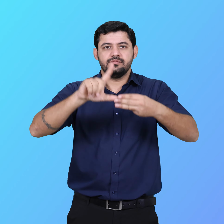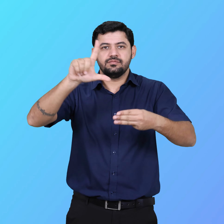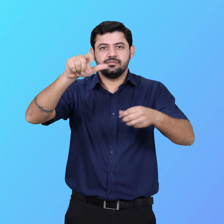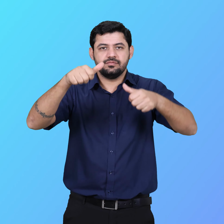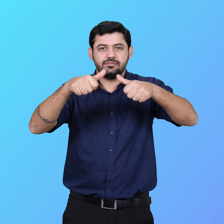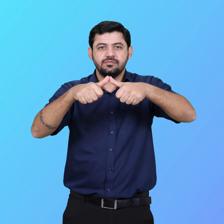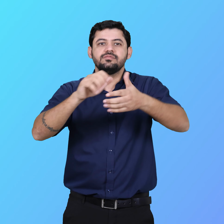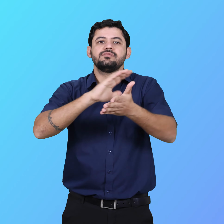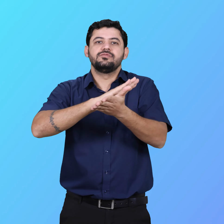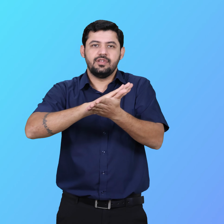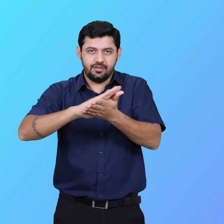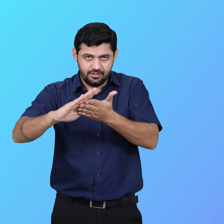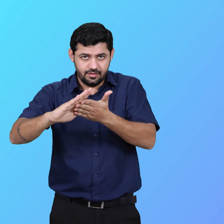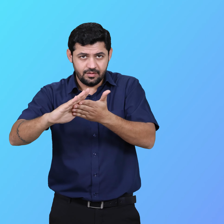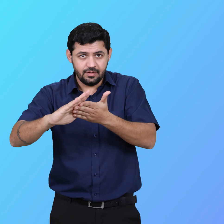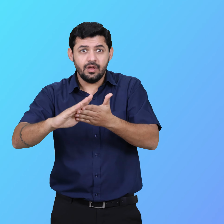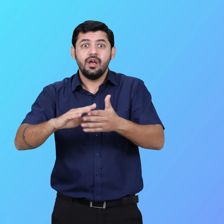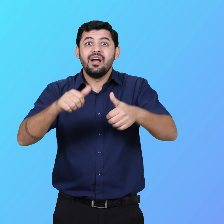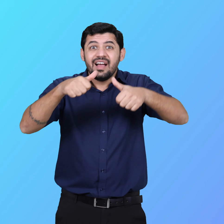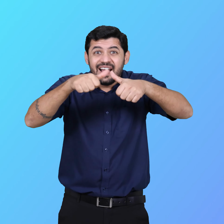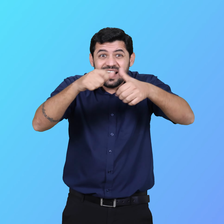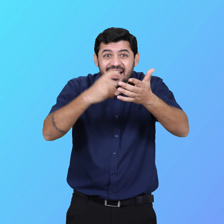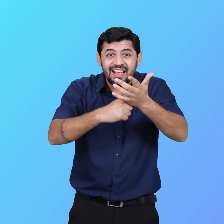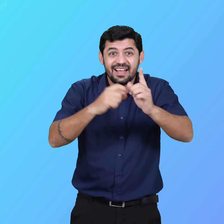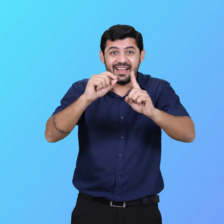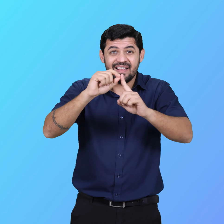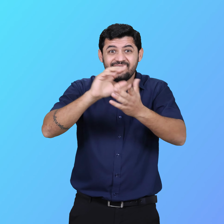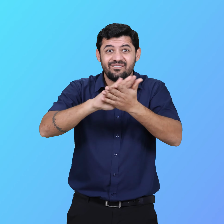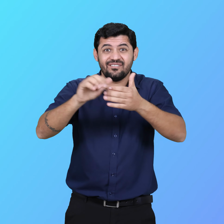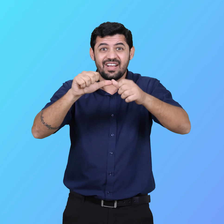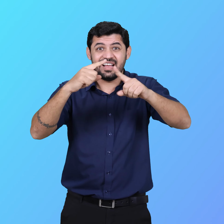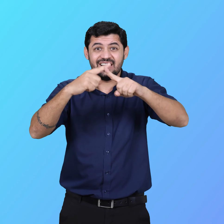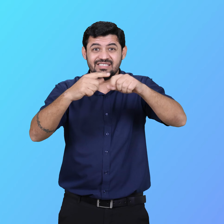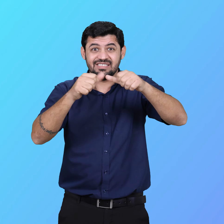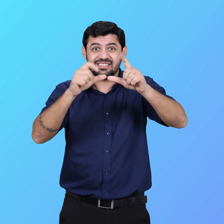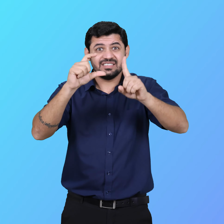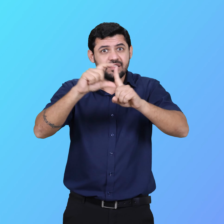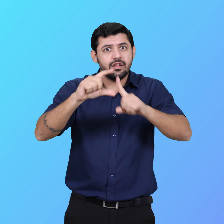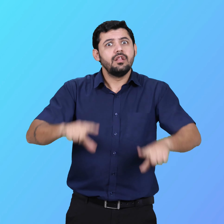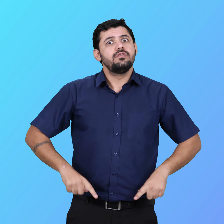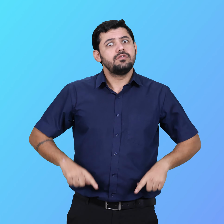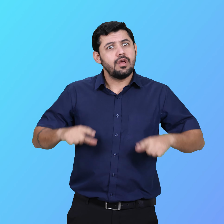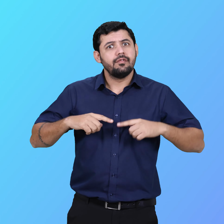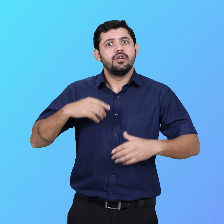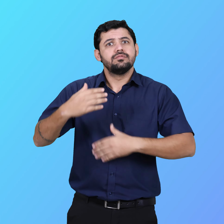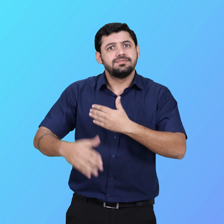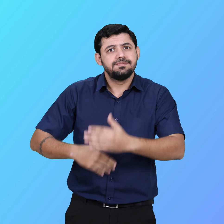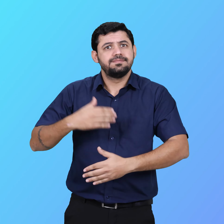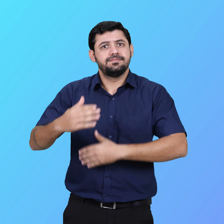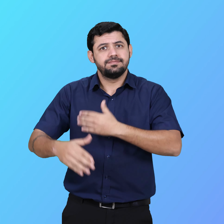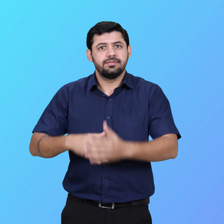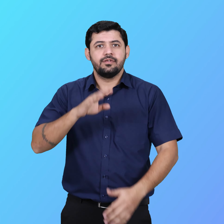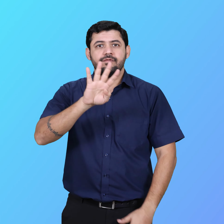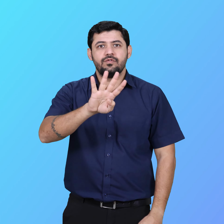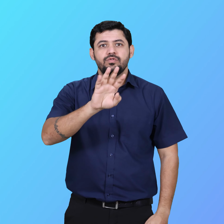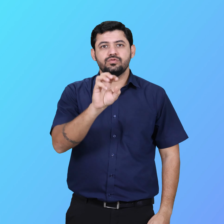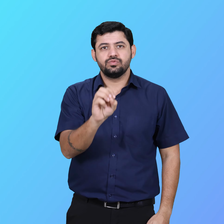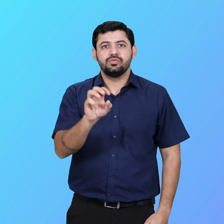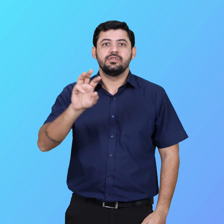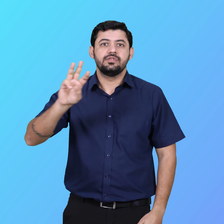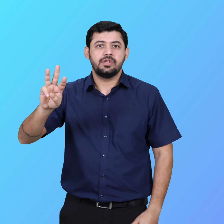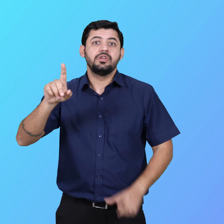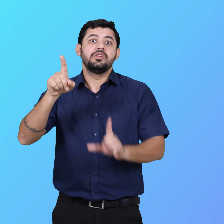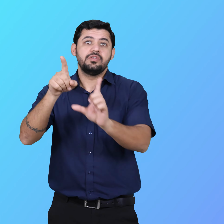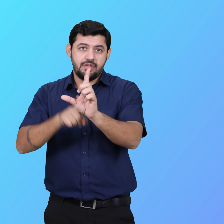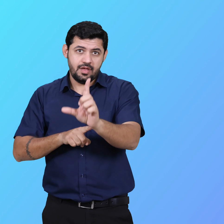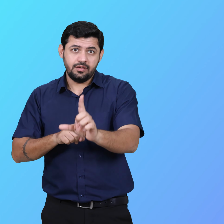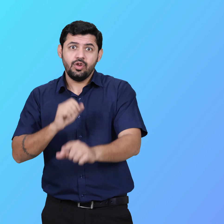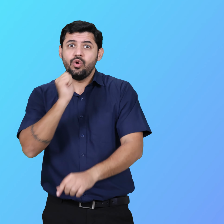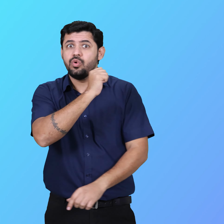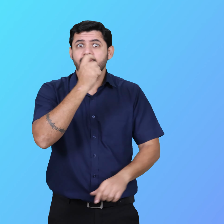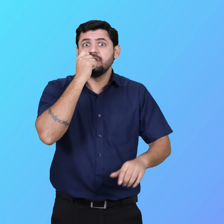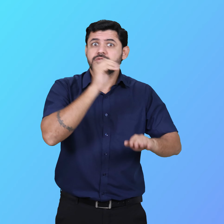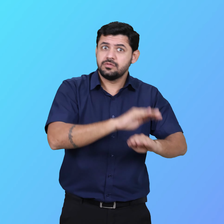After that, Arphaxad lived 403 years. During that time, he had other sons and daughters.